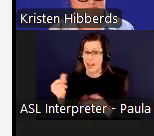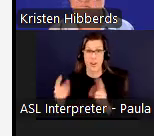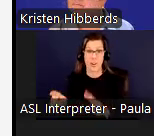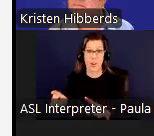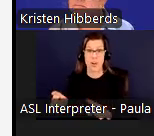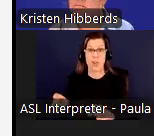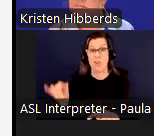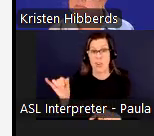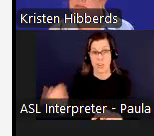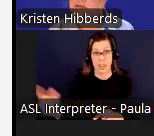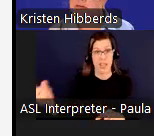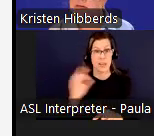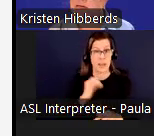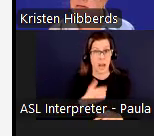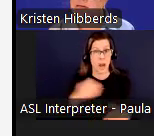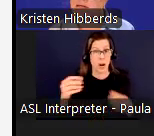actually bumped up against.